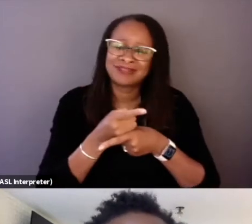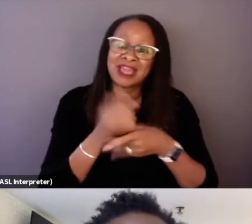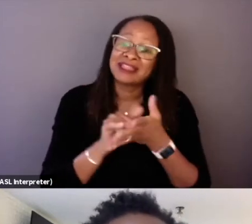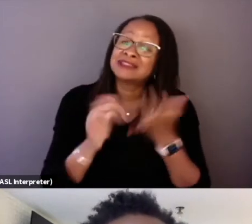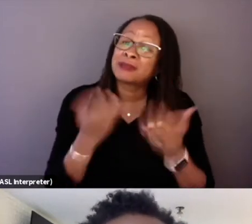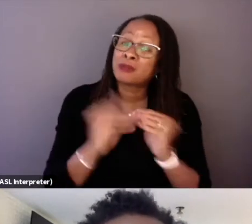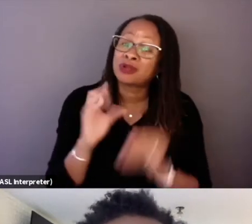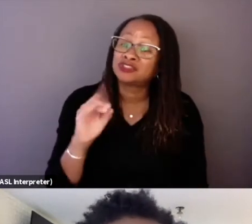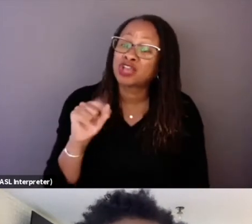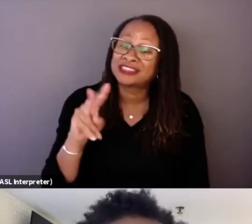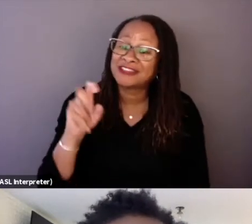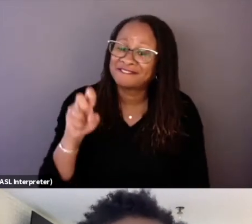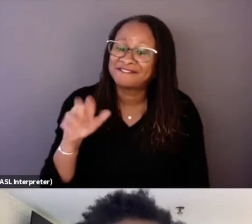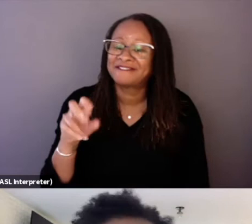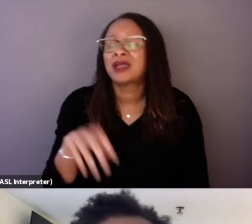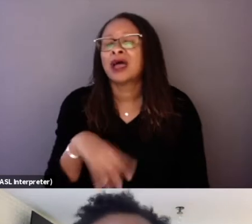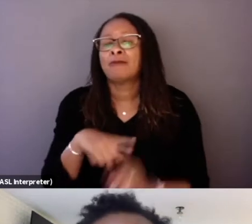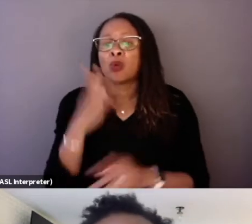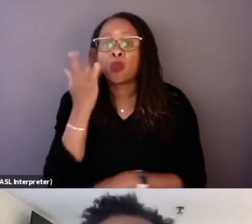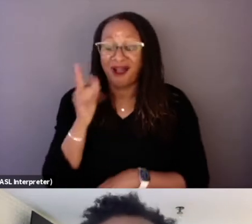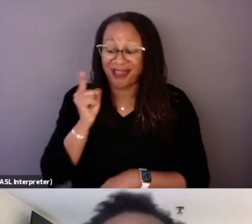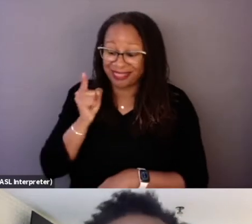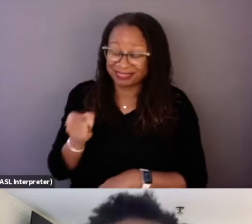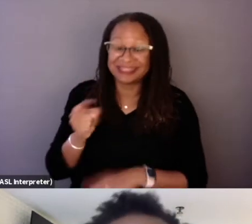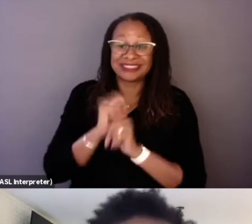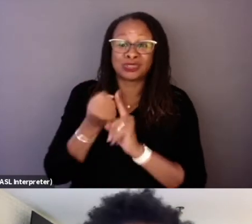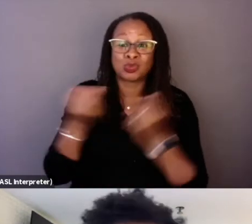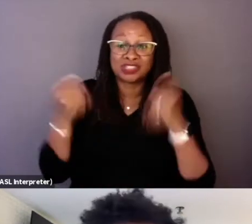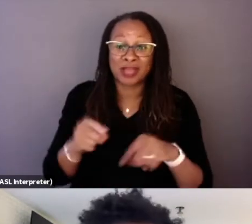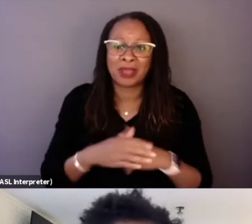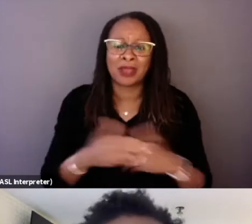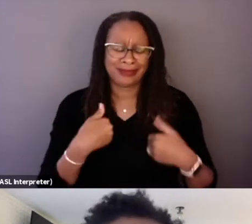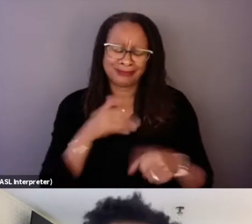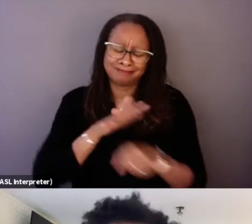But why this tragedy occurred. Because we knew enough information to know